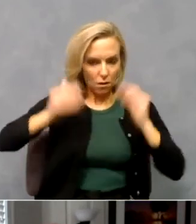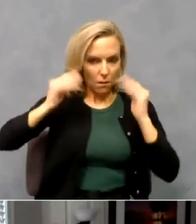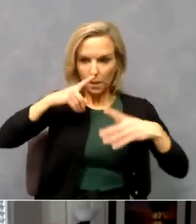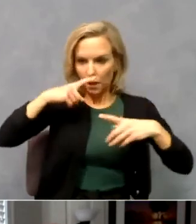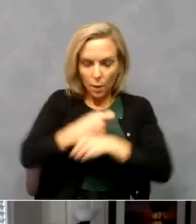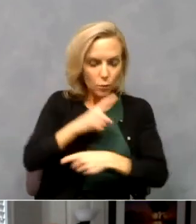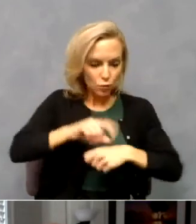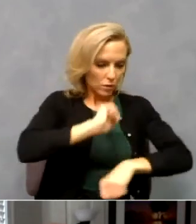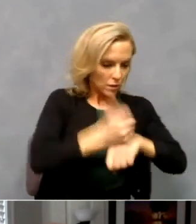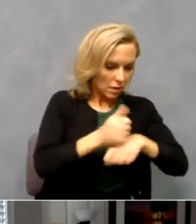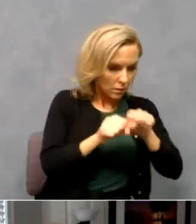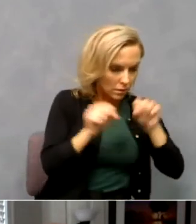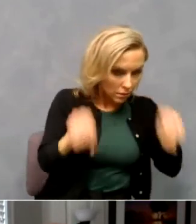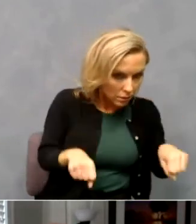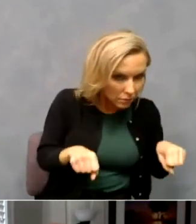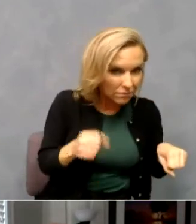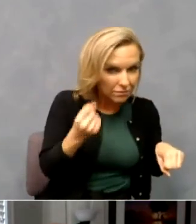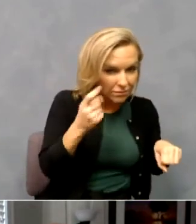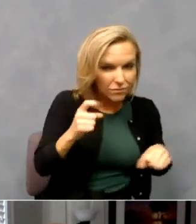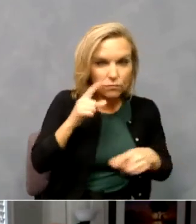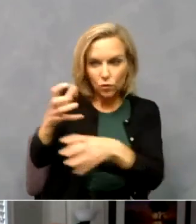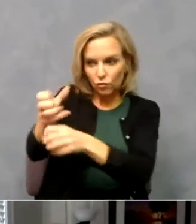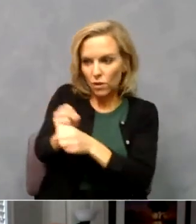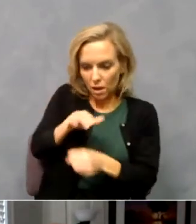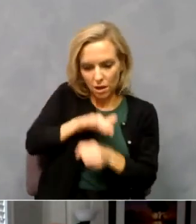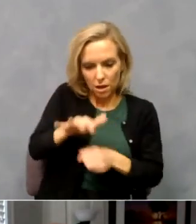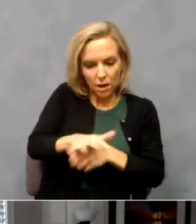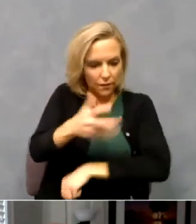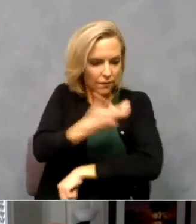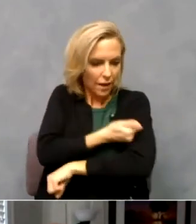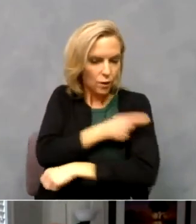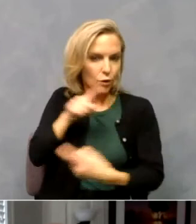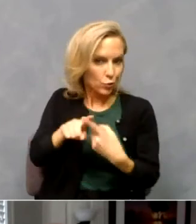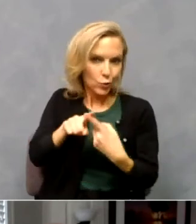and also to get enough vaccine to reach everyone. So please, the memo today